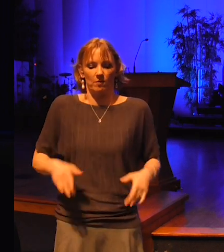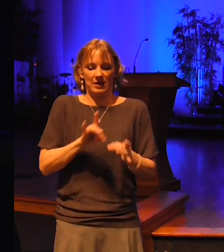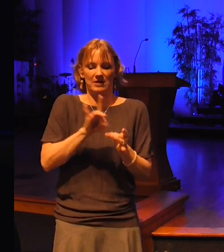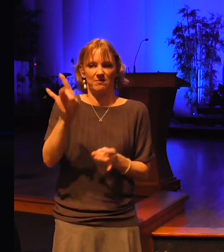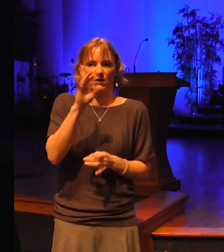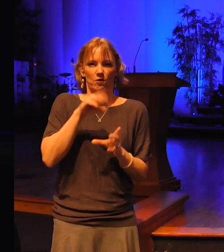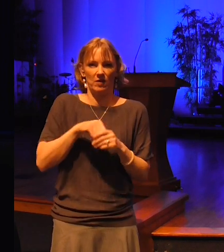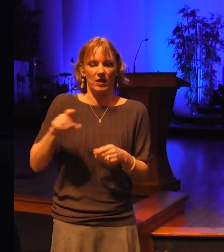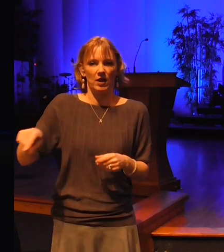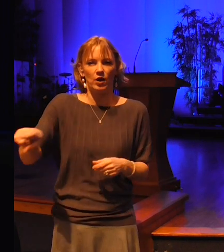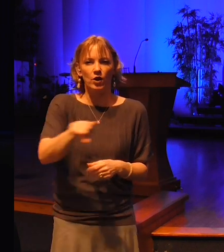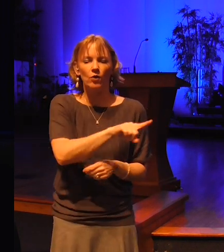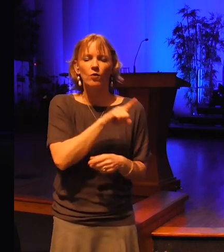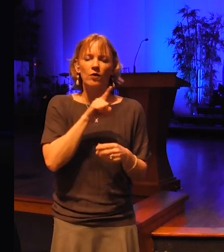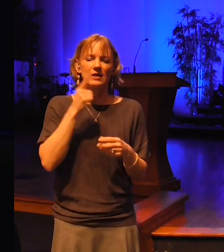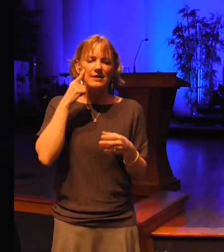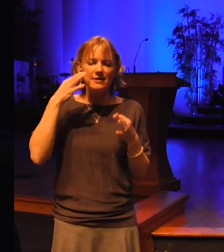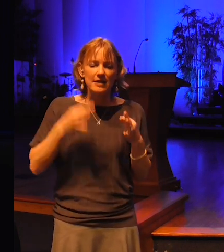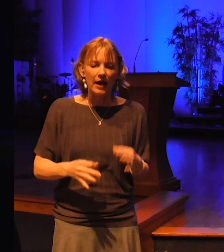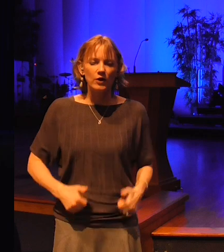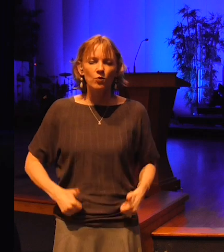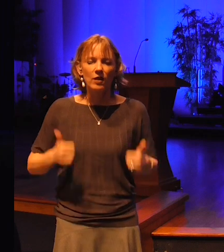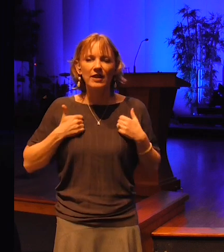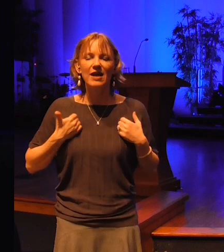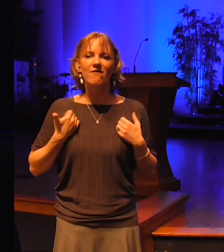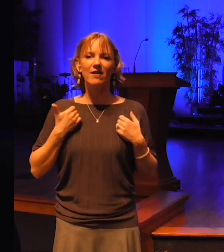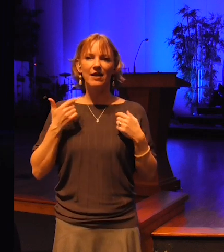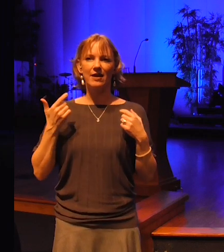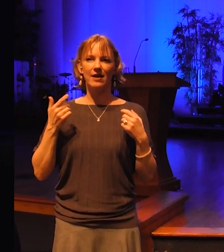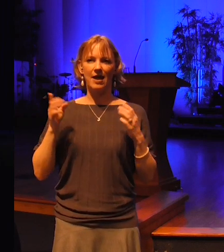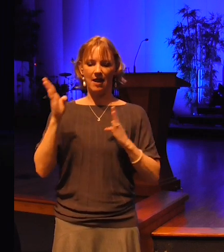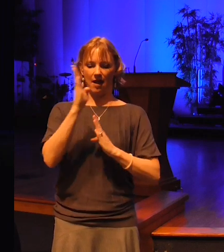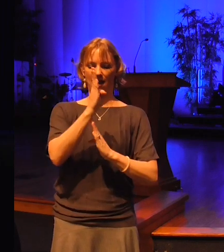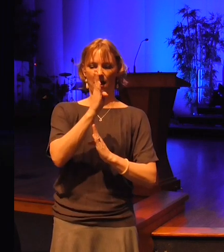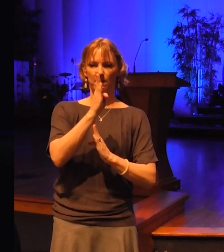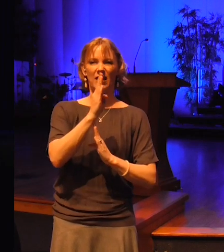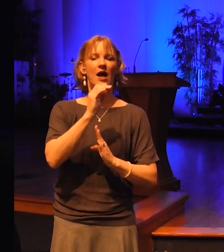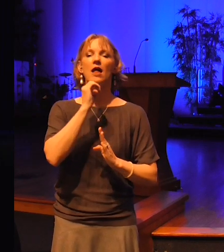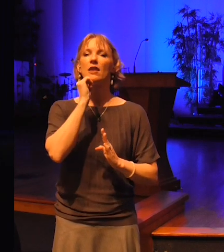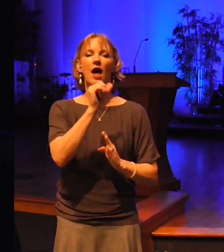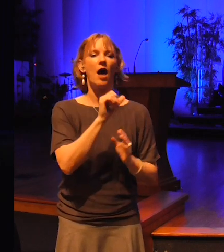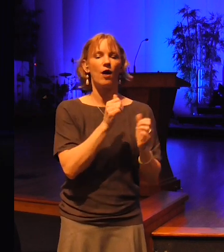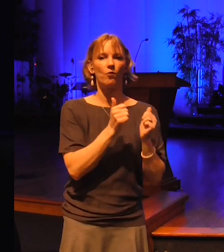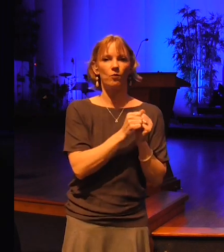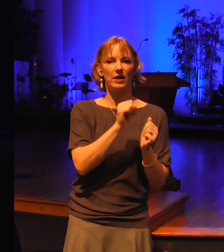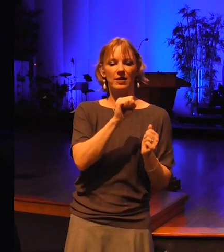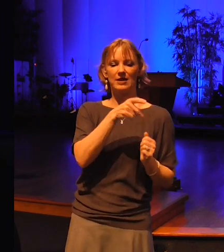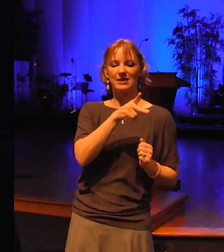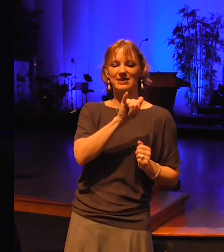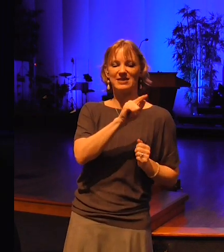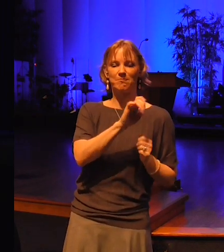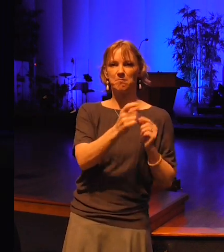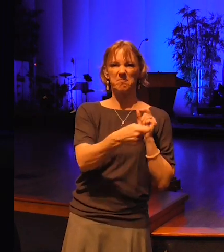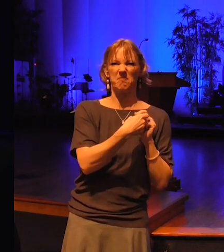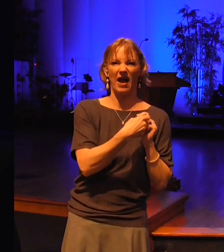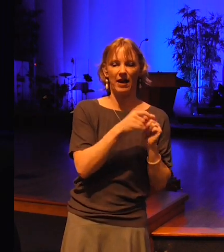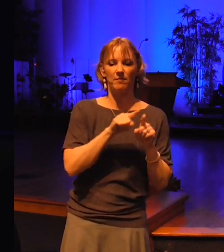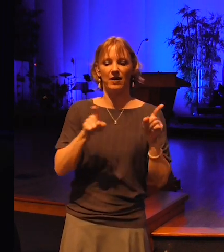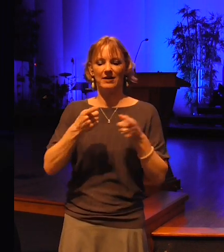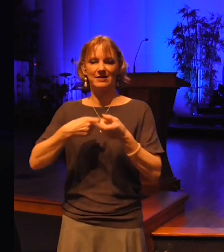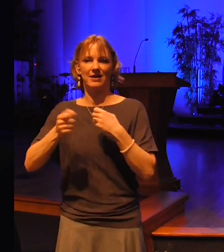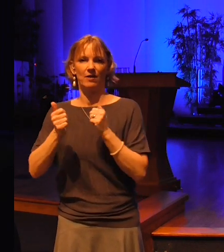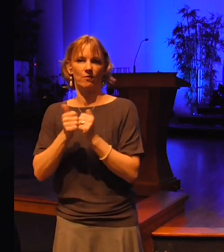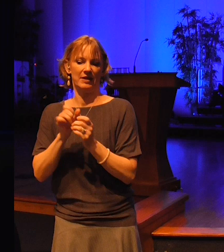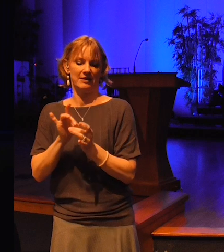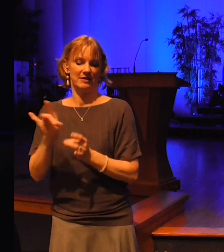choosing to live in alignment not with spite but with spirit in this teaching we love to say that